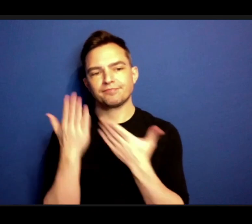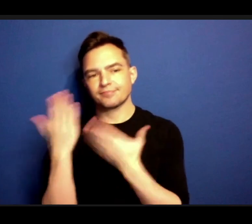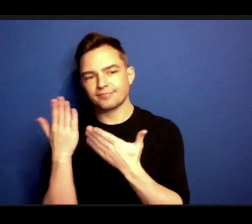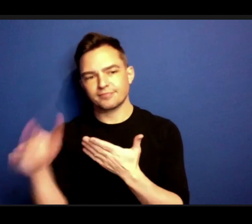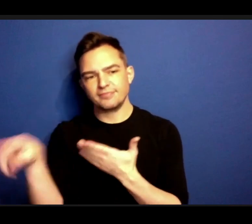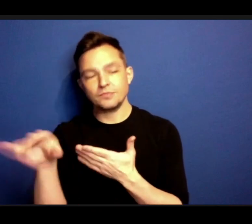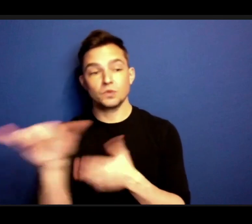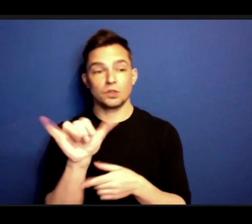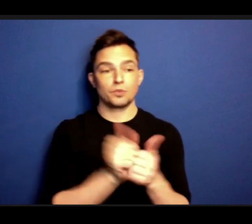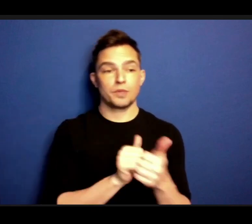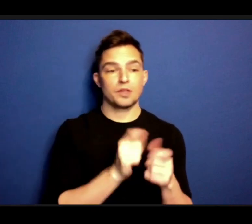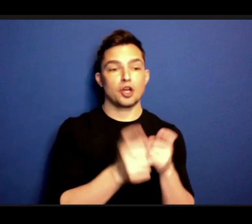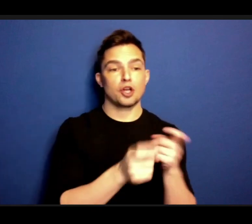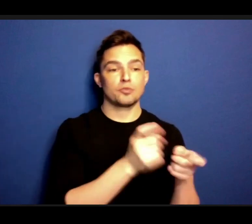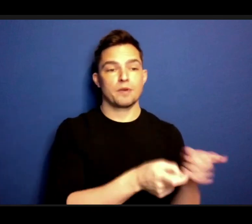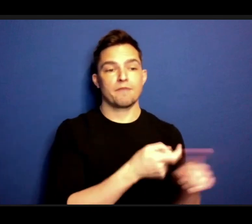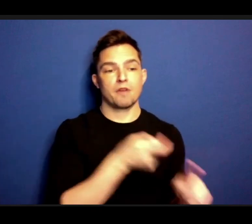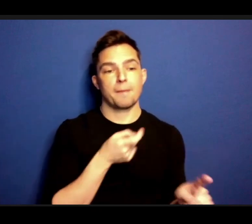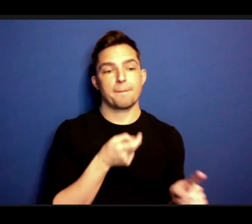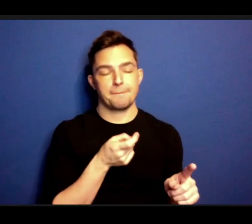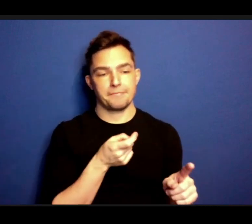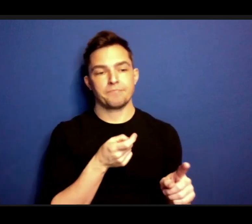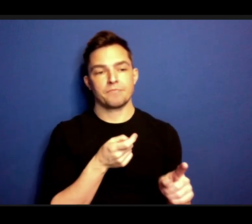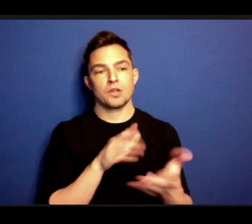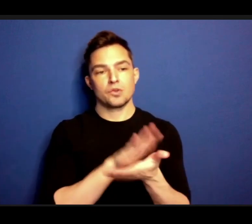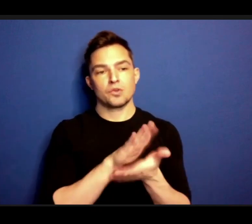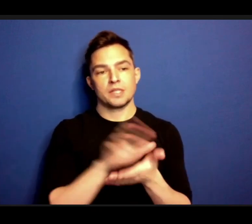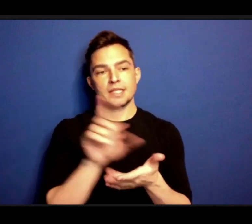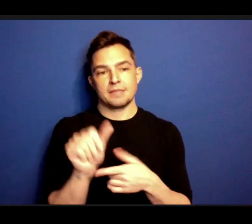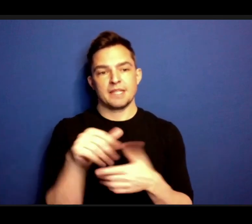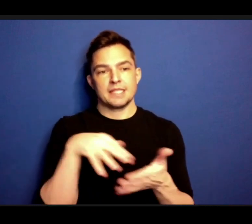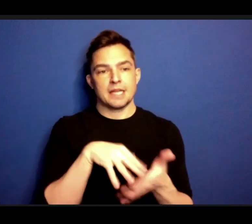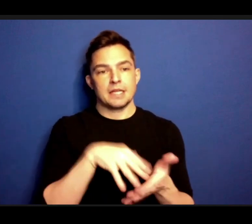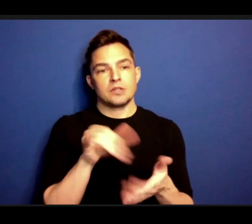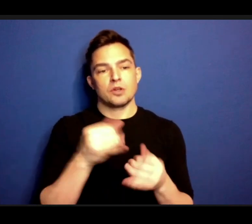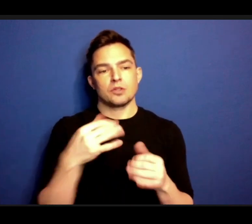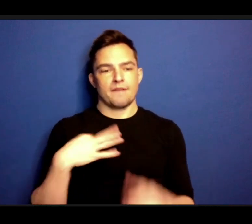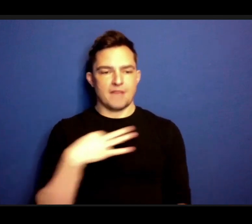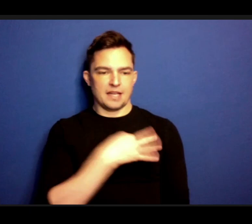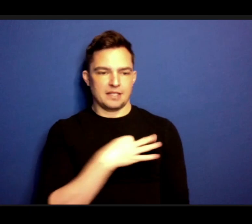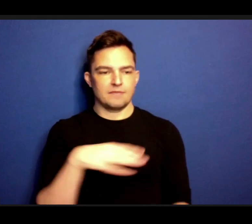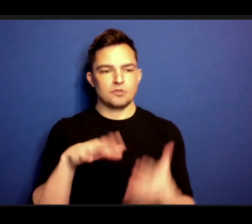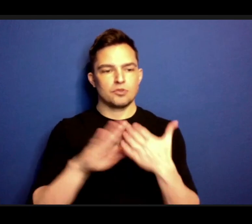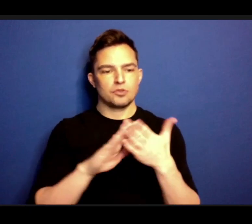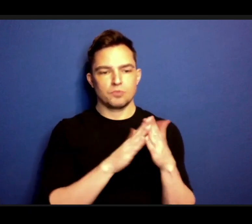the contributions from the School of Disability Studies and the Faculty of Community and Social